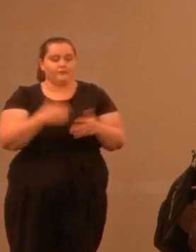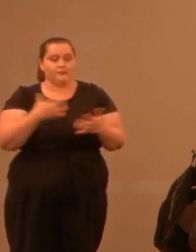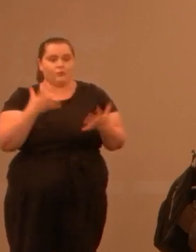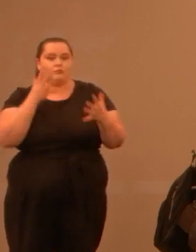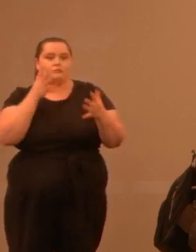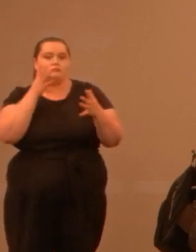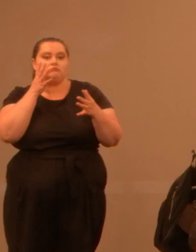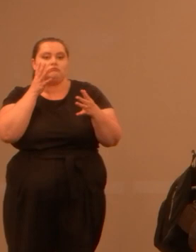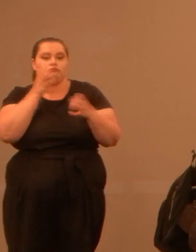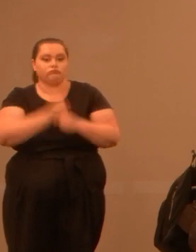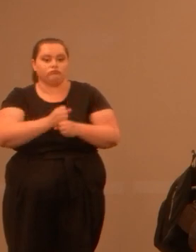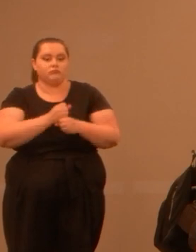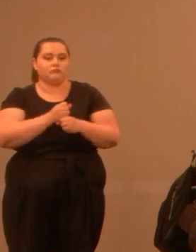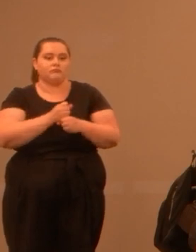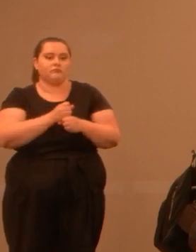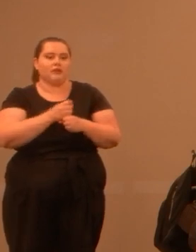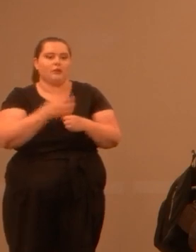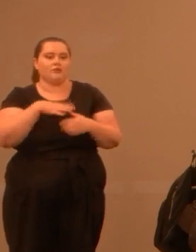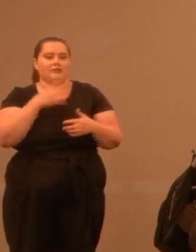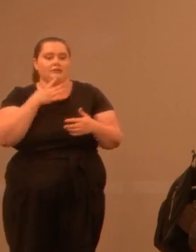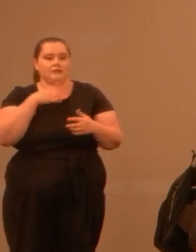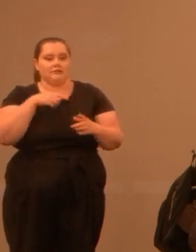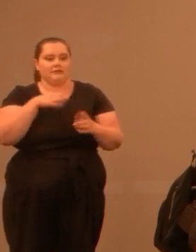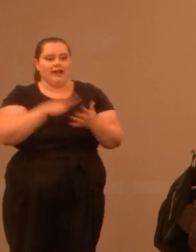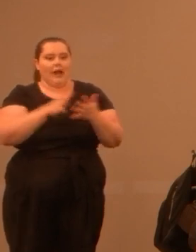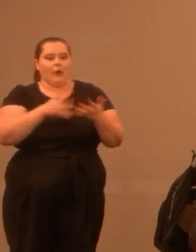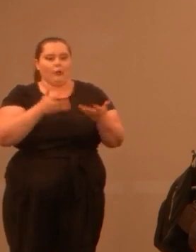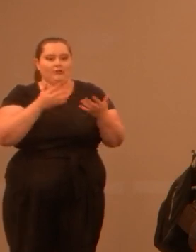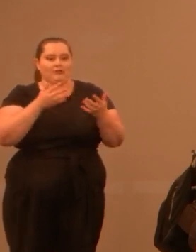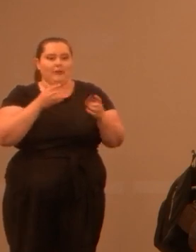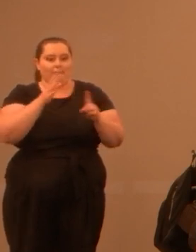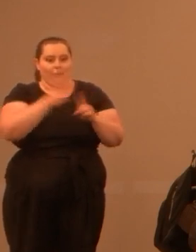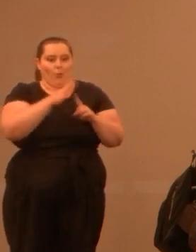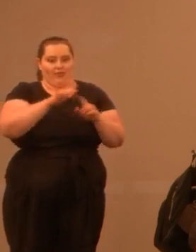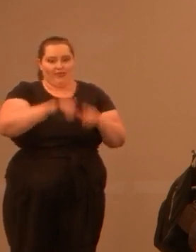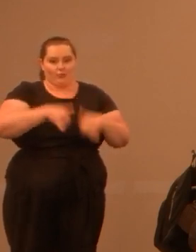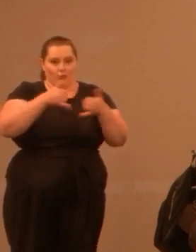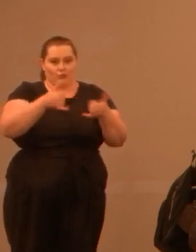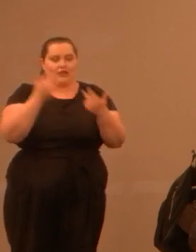the Access Awards are for shining a spotlight on digital accessibility.